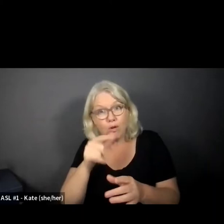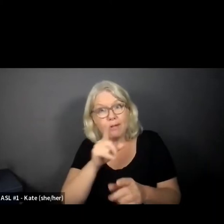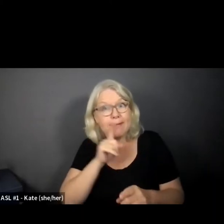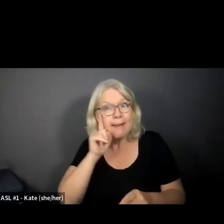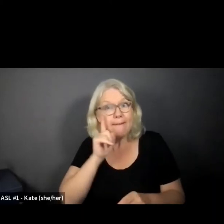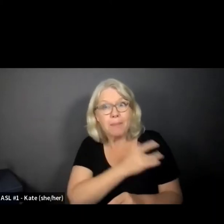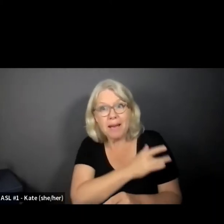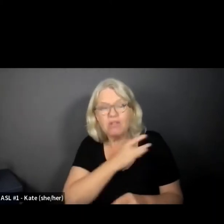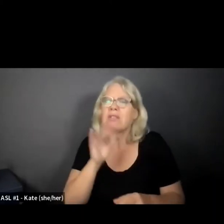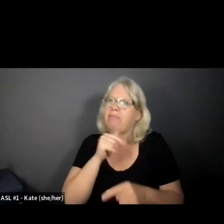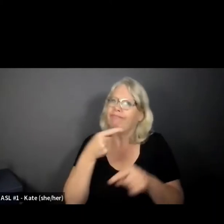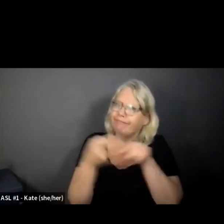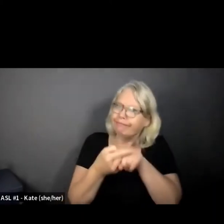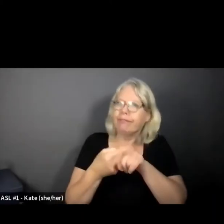IN SECTION 15 OF THE CHARTER.